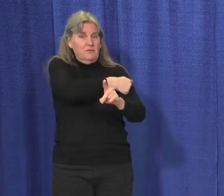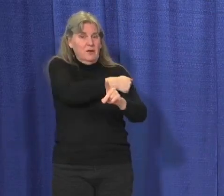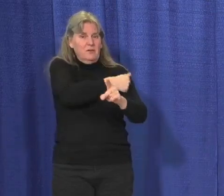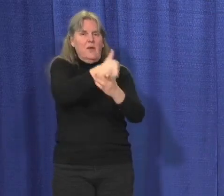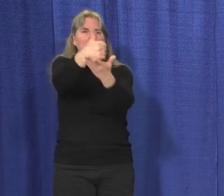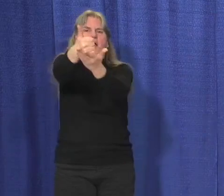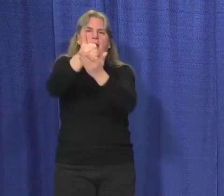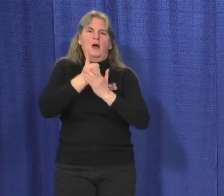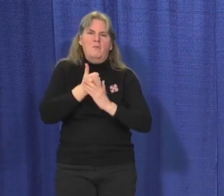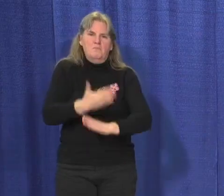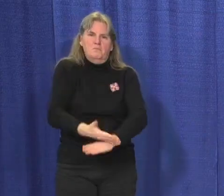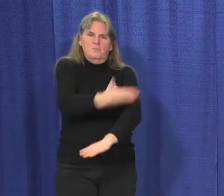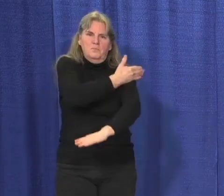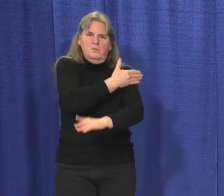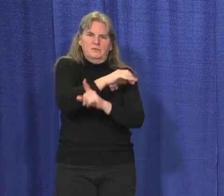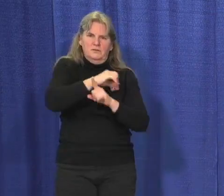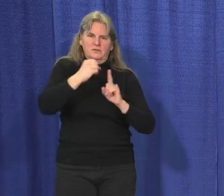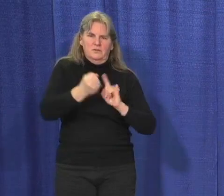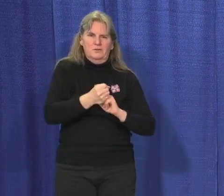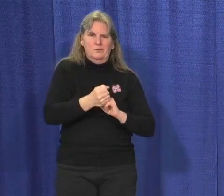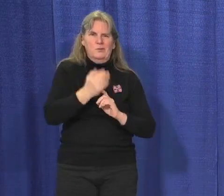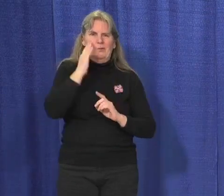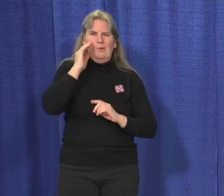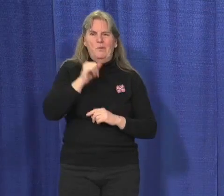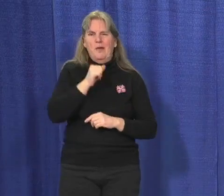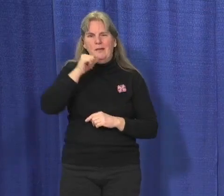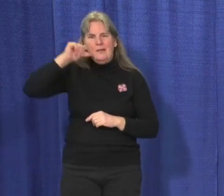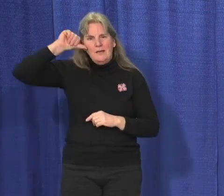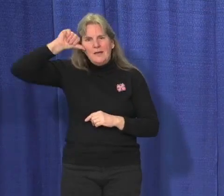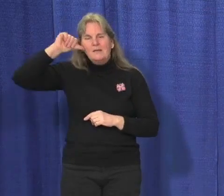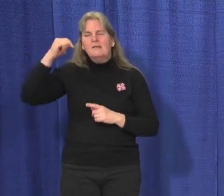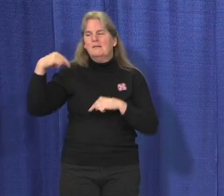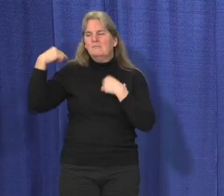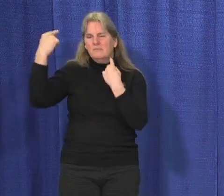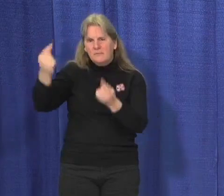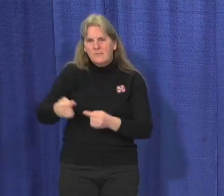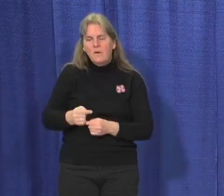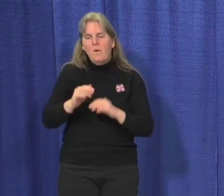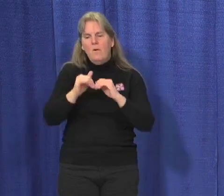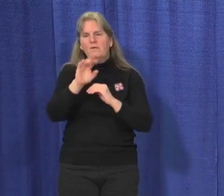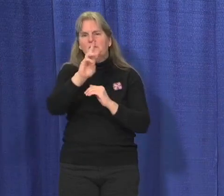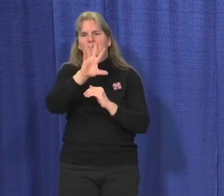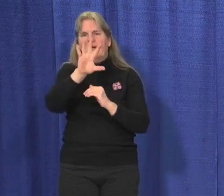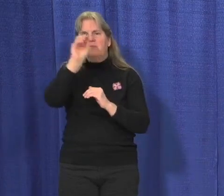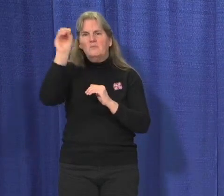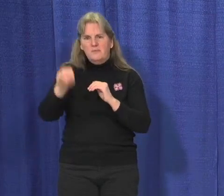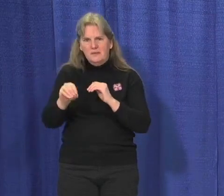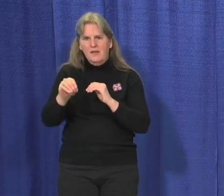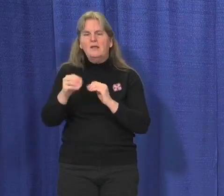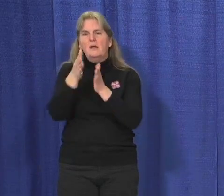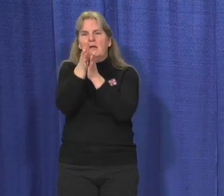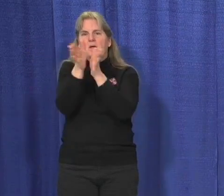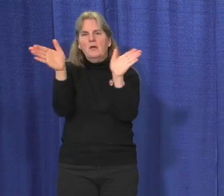difference. Over 65 percent of Yukoners have received their first dose of